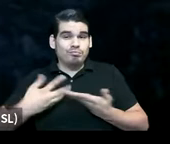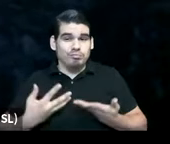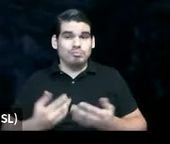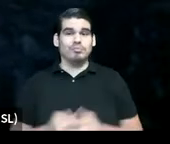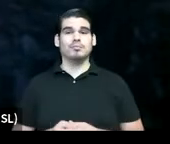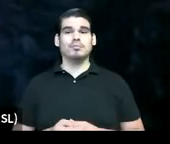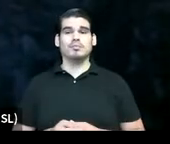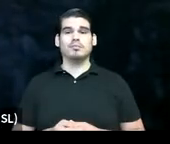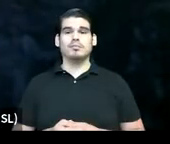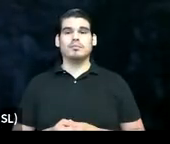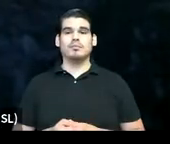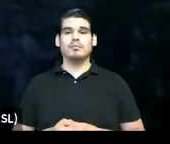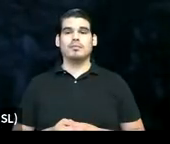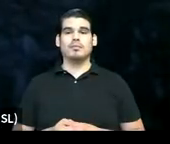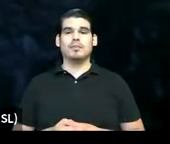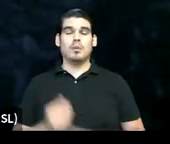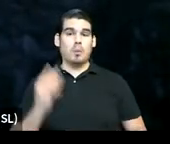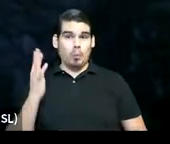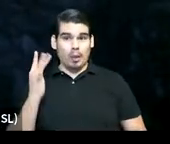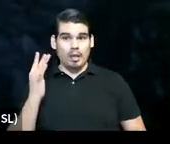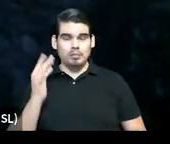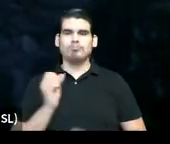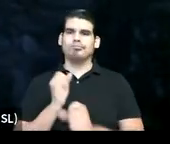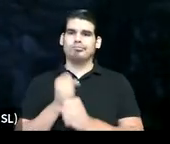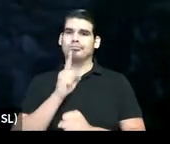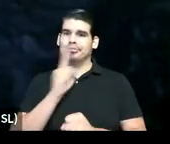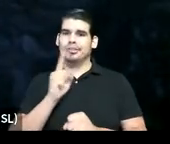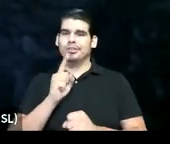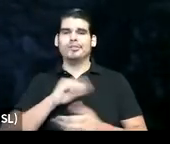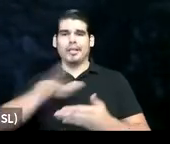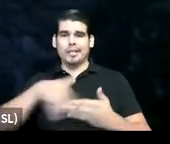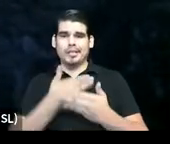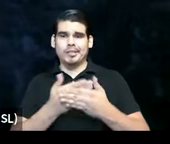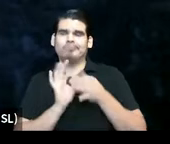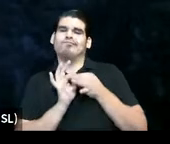were helpful for you. So we're going to go ahead and move on. We'll have some more breakout rooms